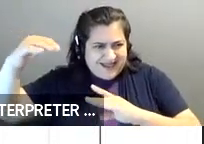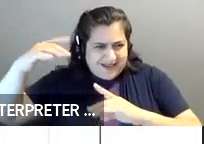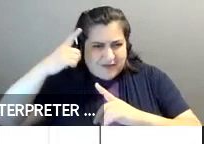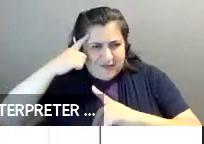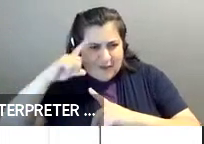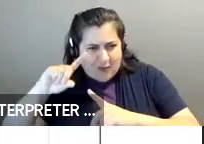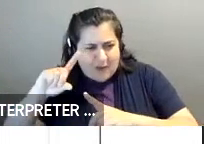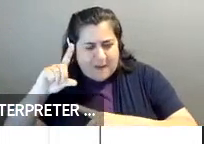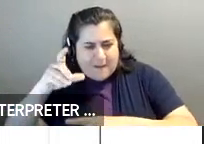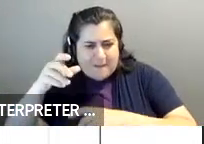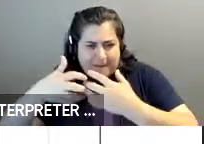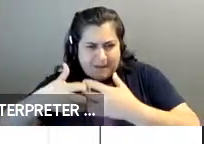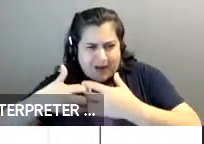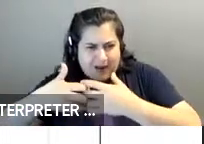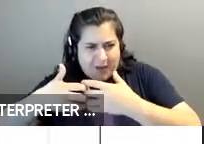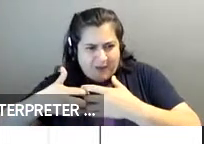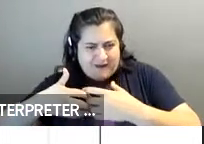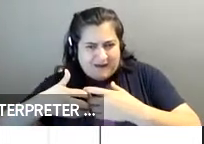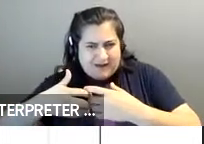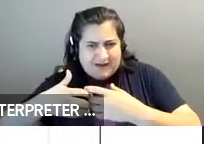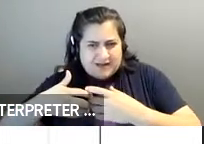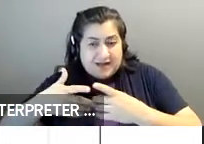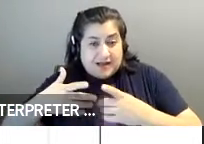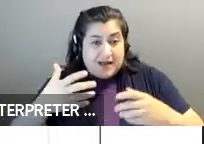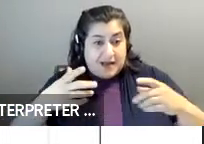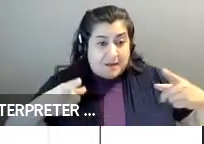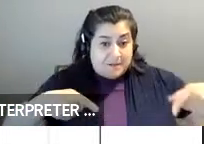It is moving away from the line from manual wheelchair users.